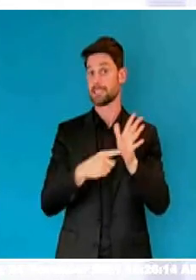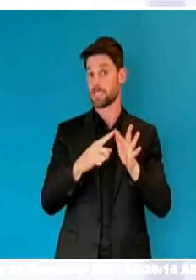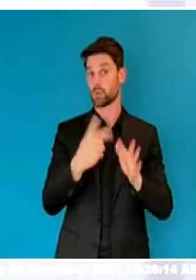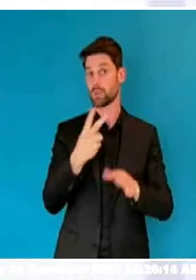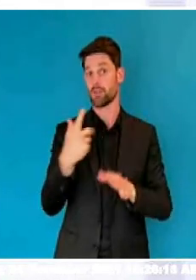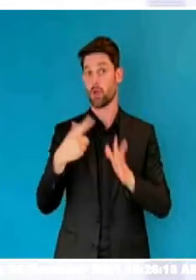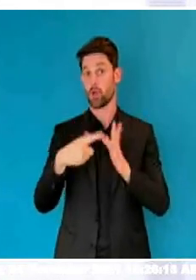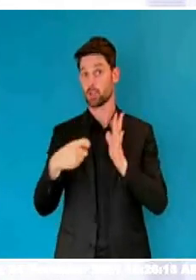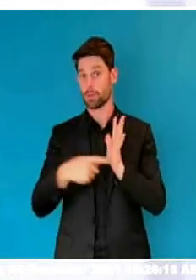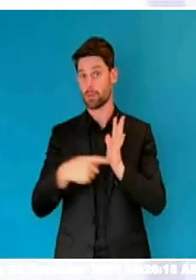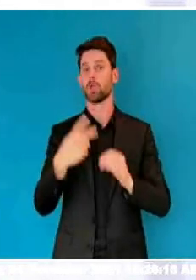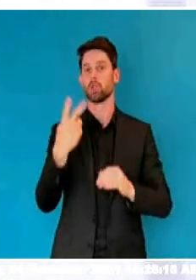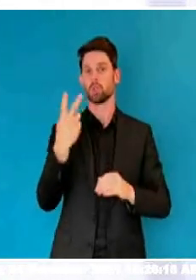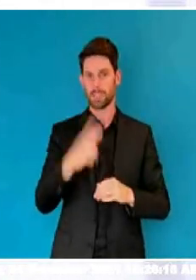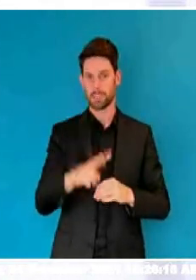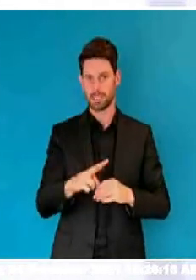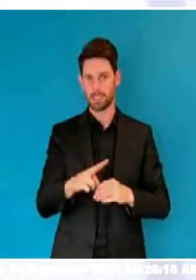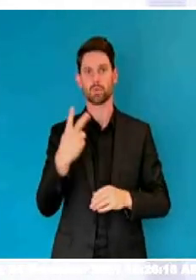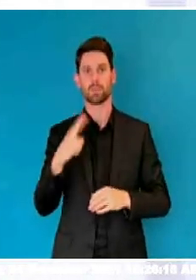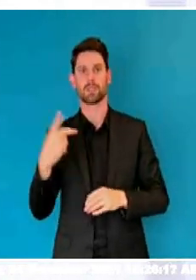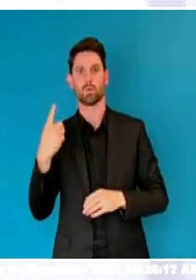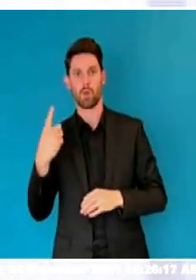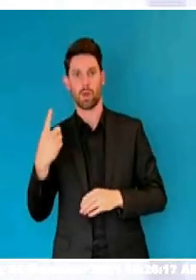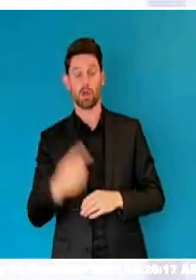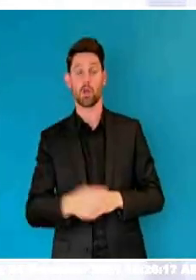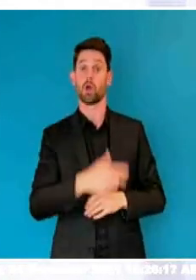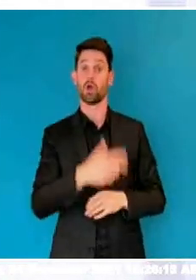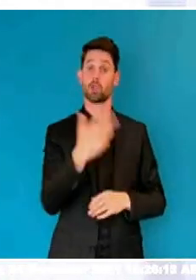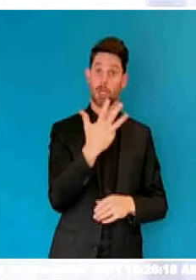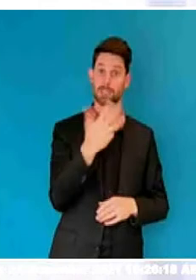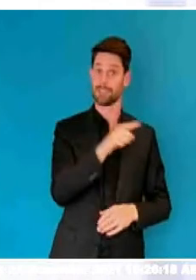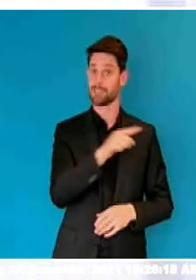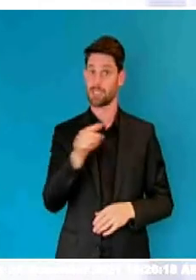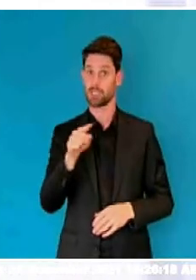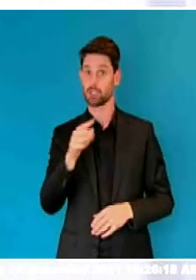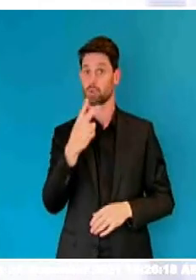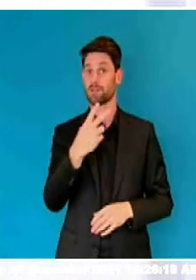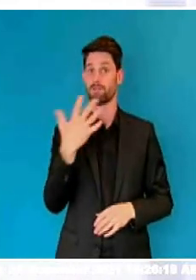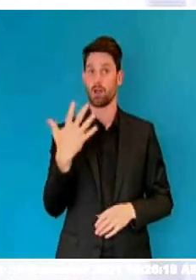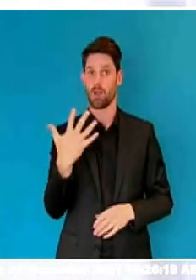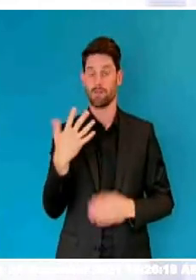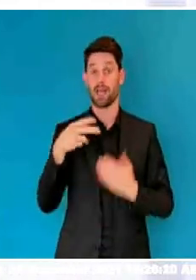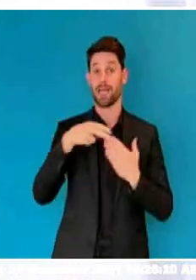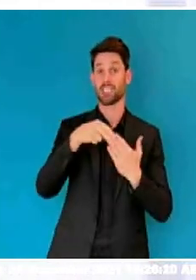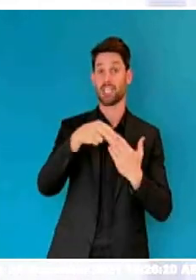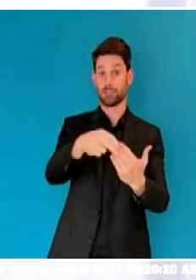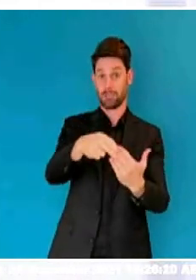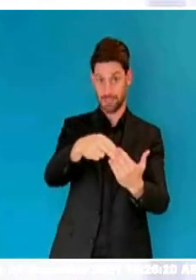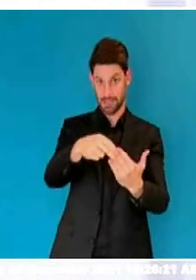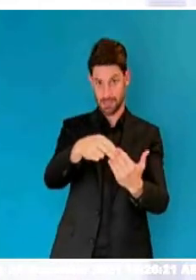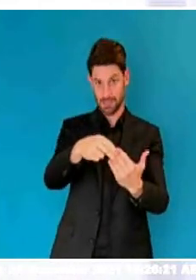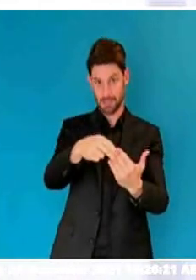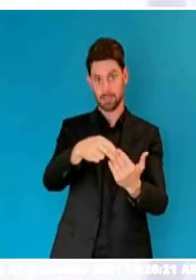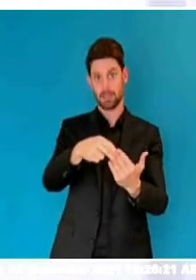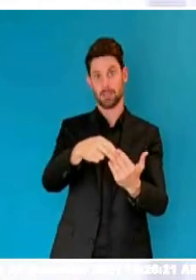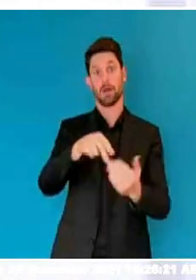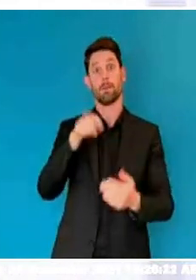2021, 19 25 with annexures 19 25.1